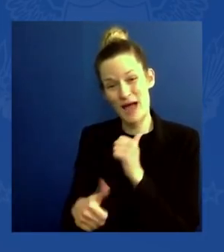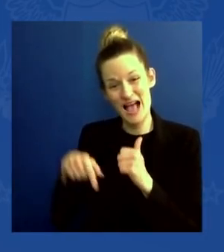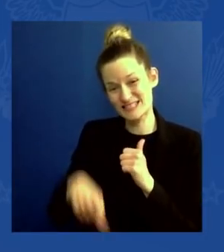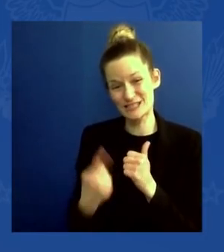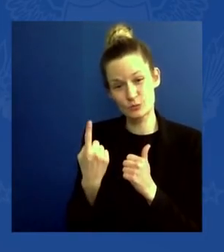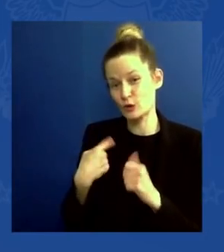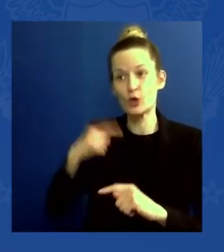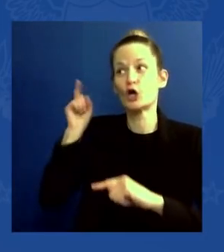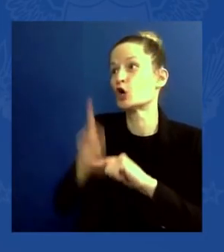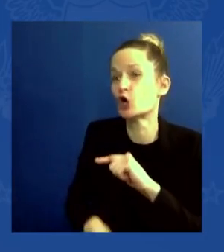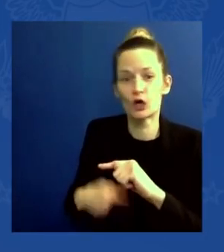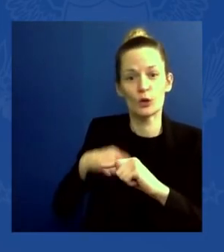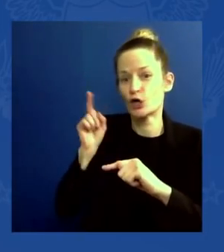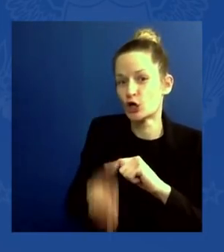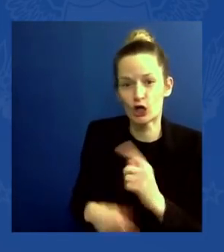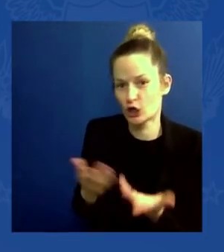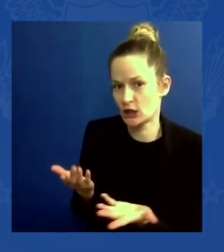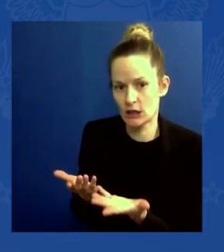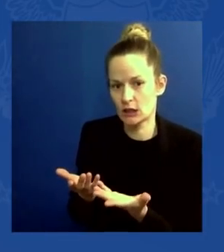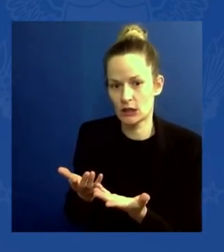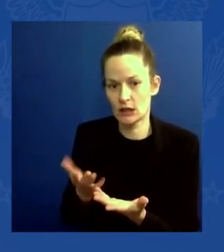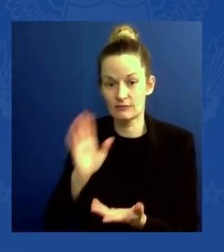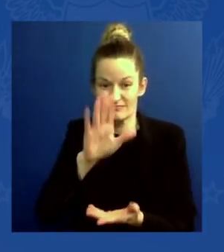I think there's a dawning on the part of a lot of people --